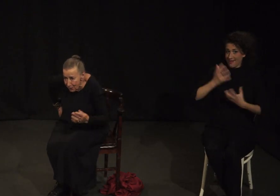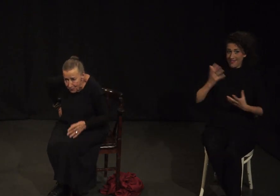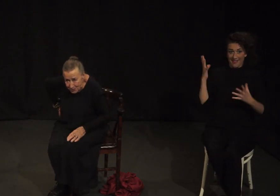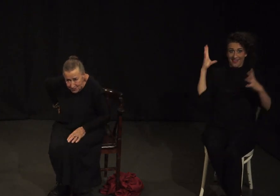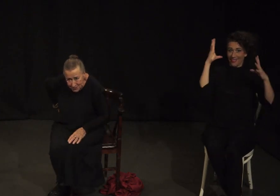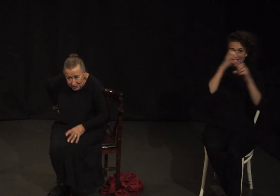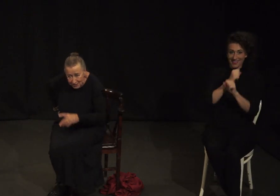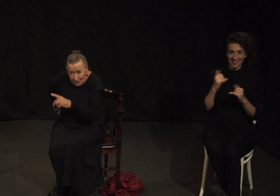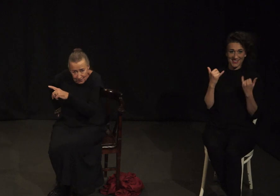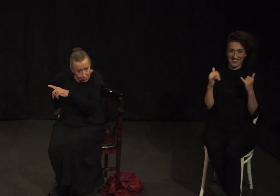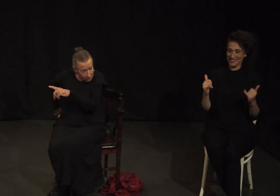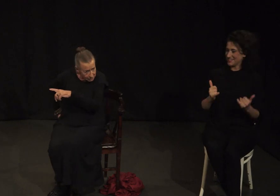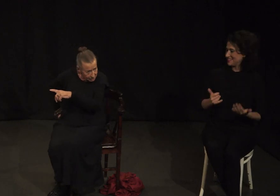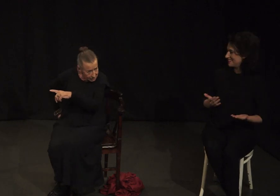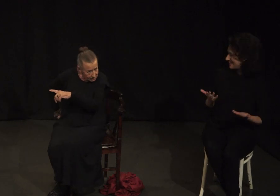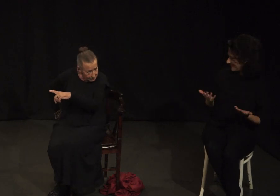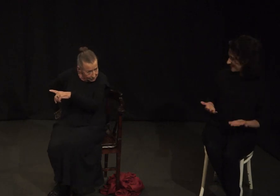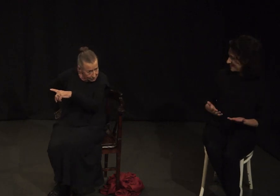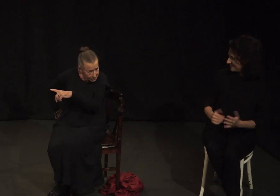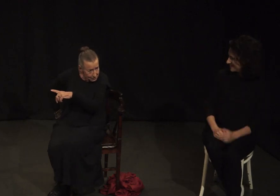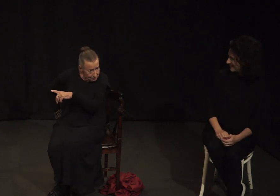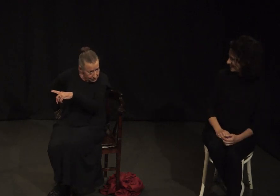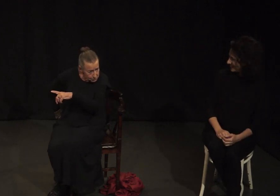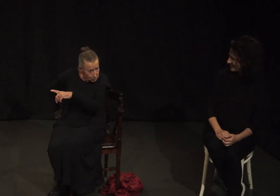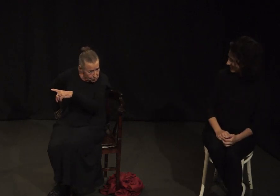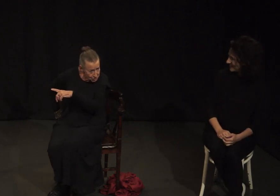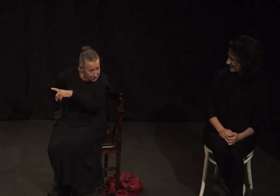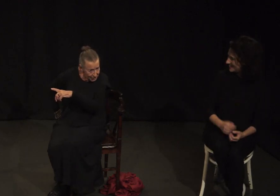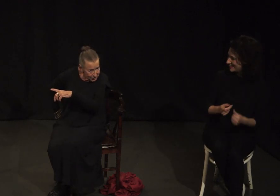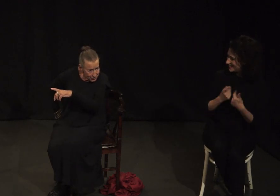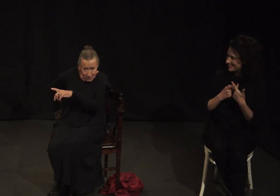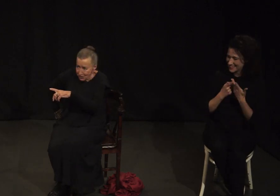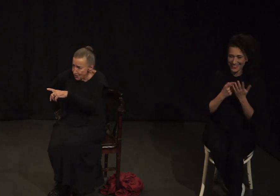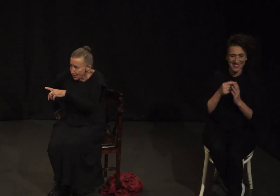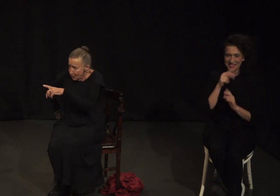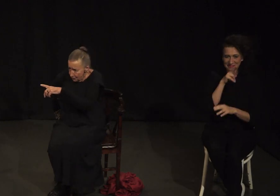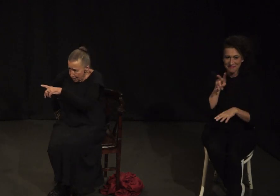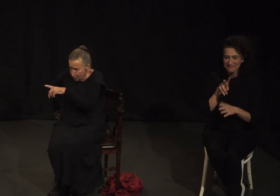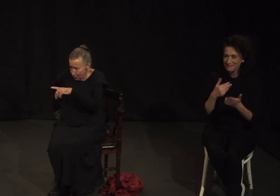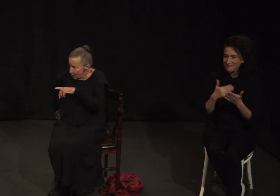about his observations regarding Telimena's age,